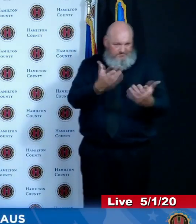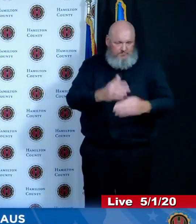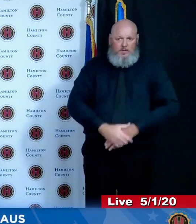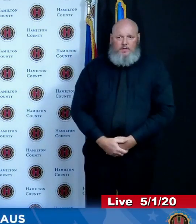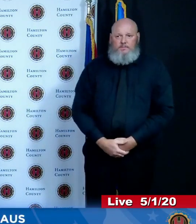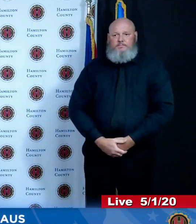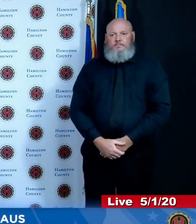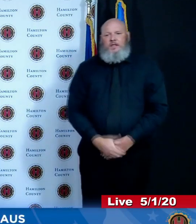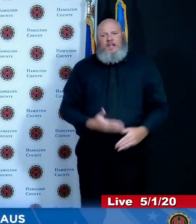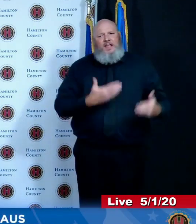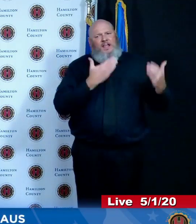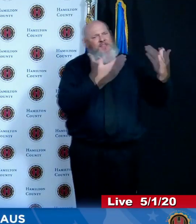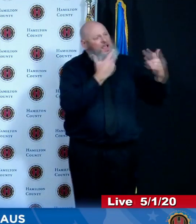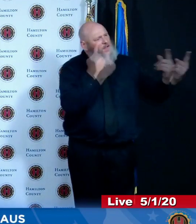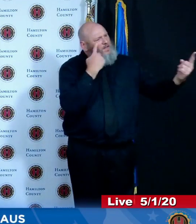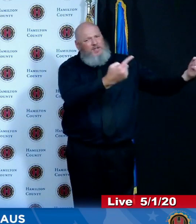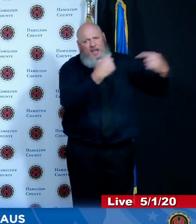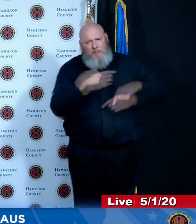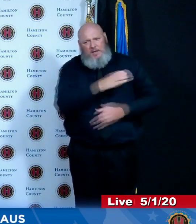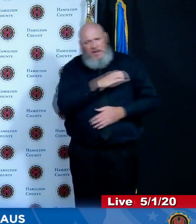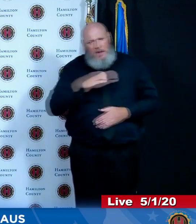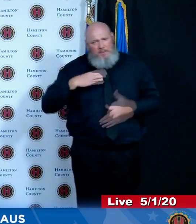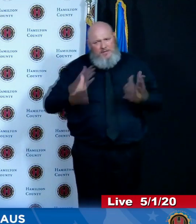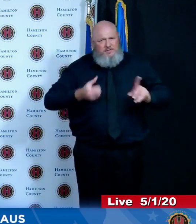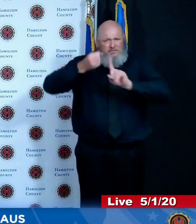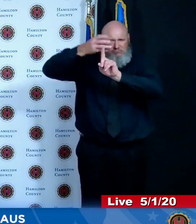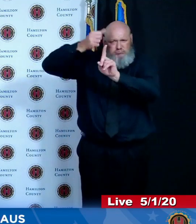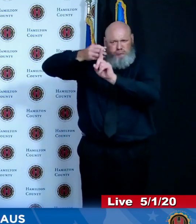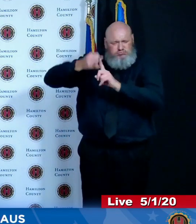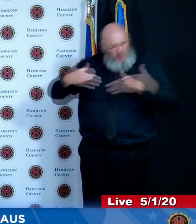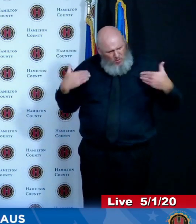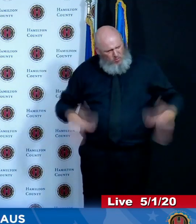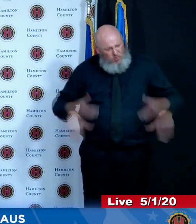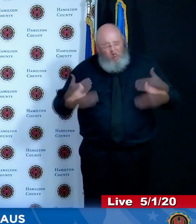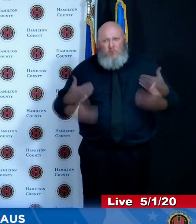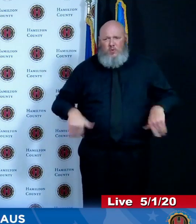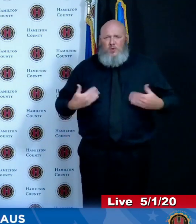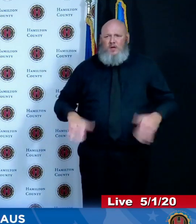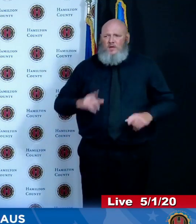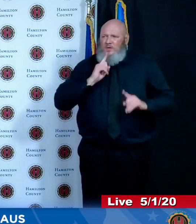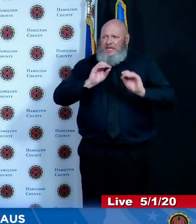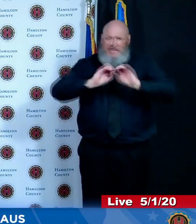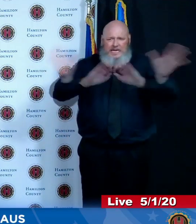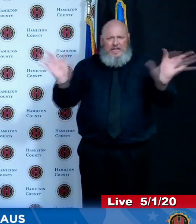when you brief us on the situation and answer the questions so again I'm gonna